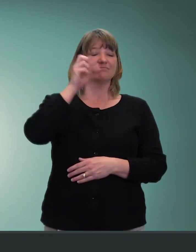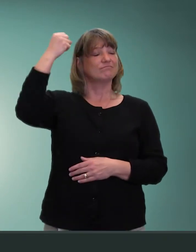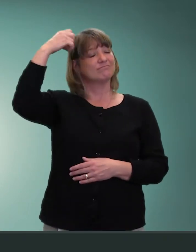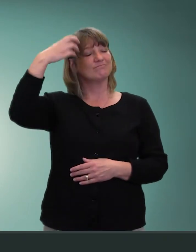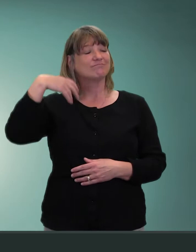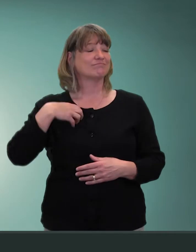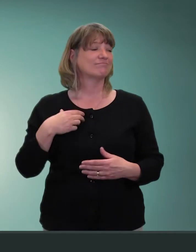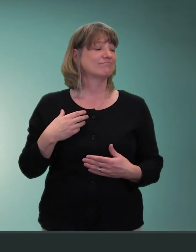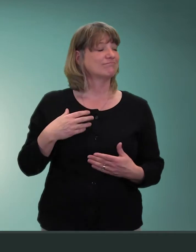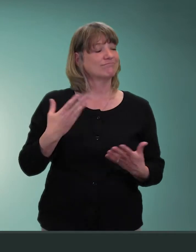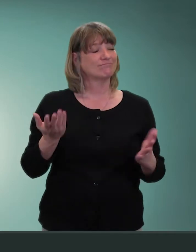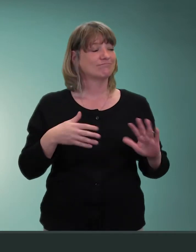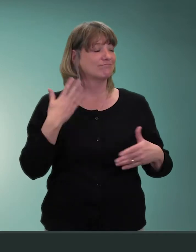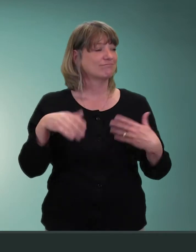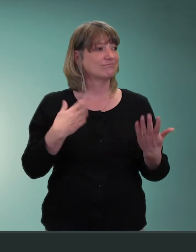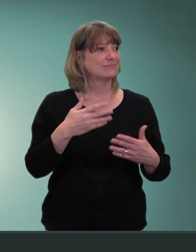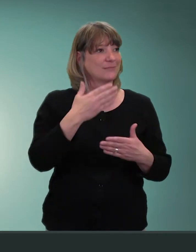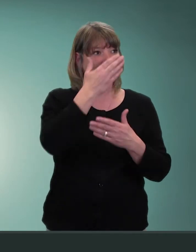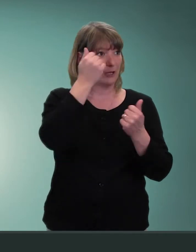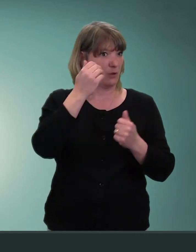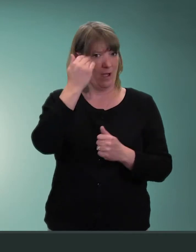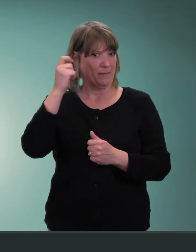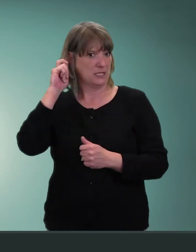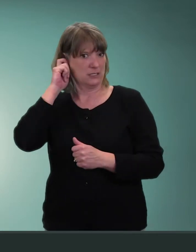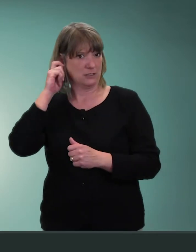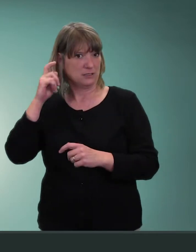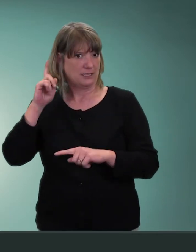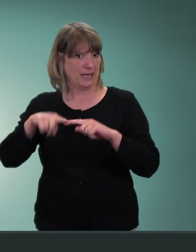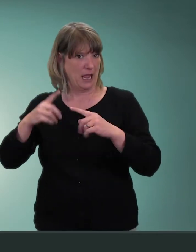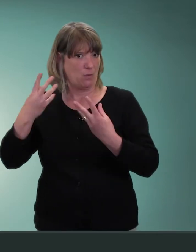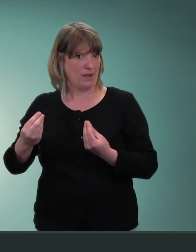and I forget to put it in, because the hearing aid isn't allowed to get wet.